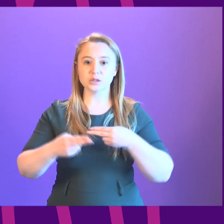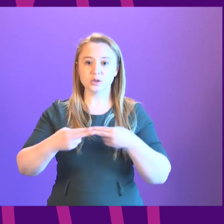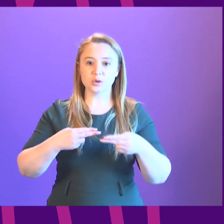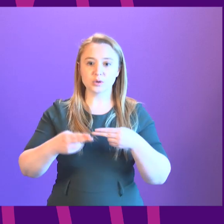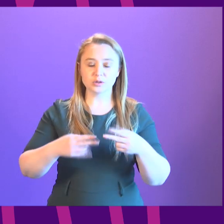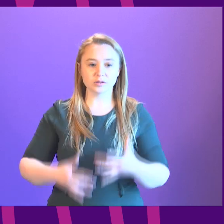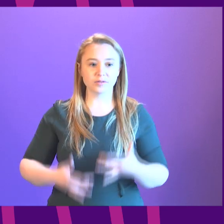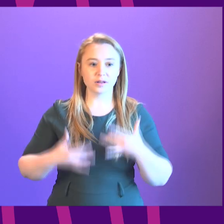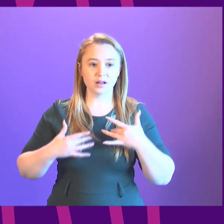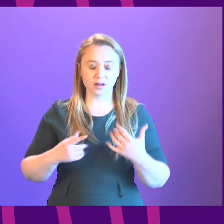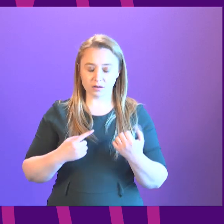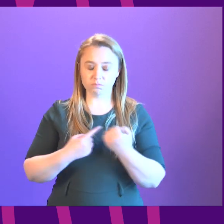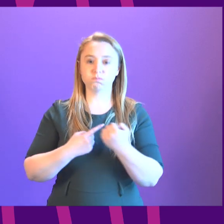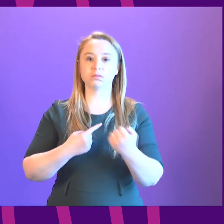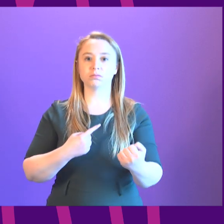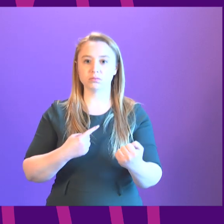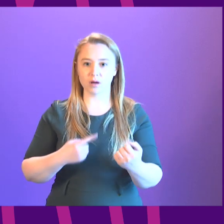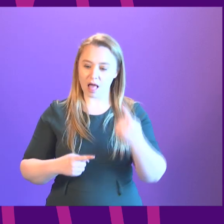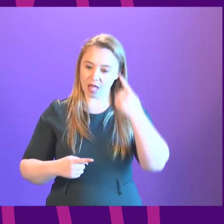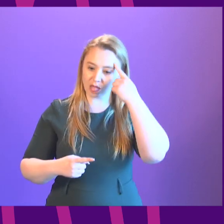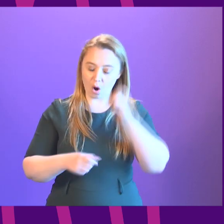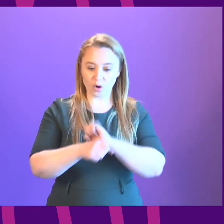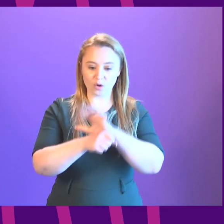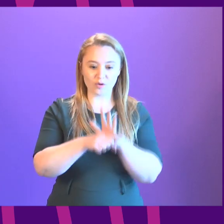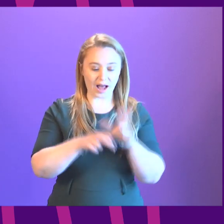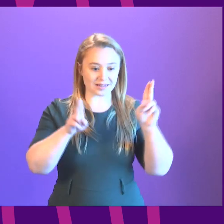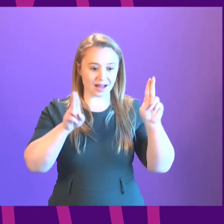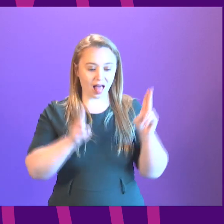when we thought that a corner had been turned in the fight against this virus. The promise